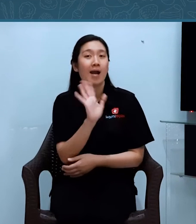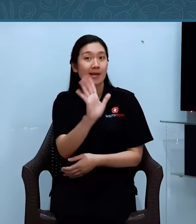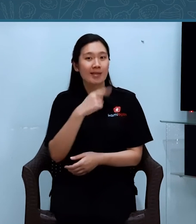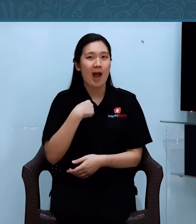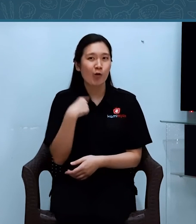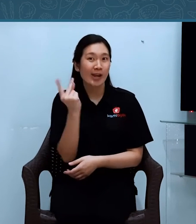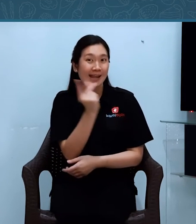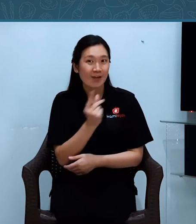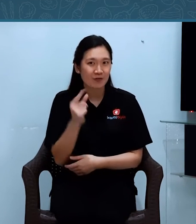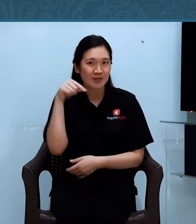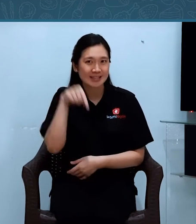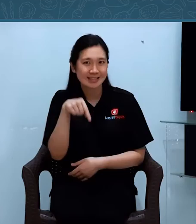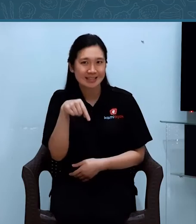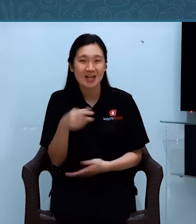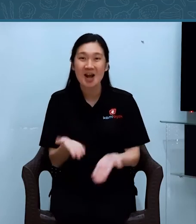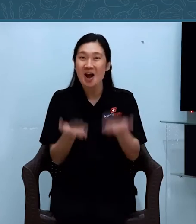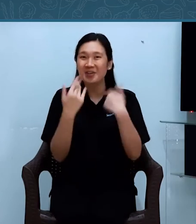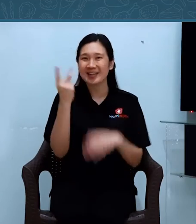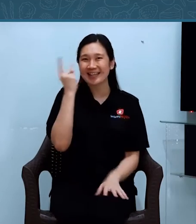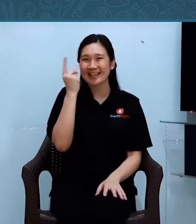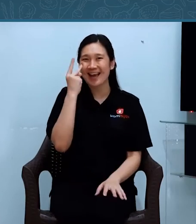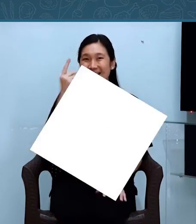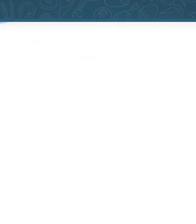Ayuk watch, I want a review.